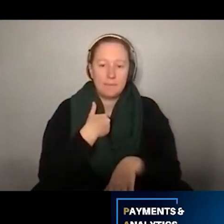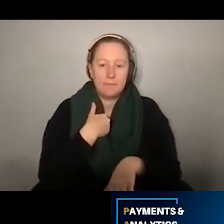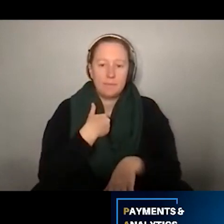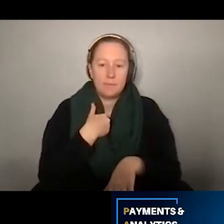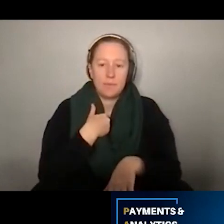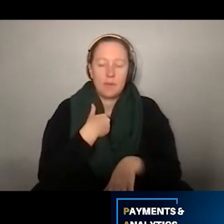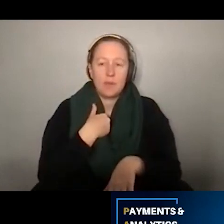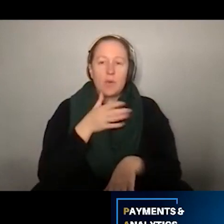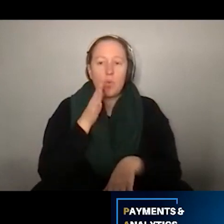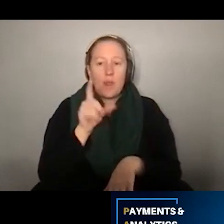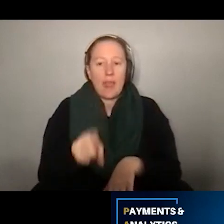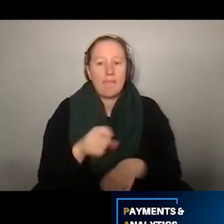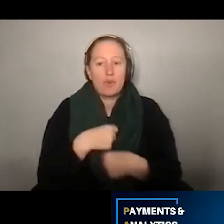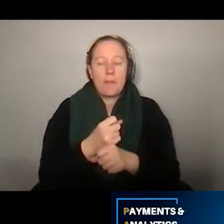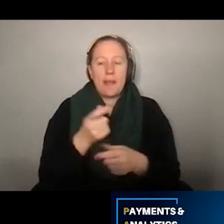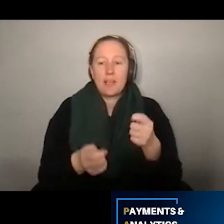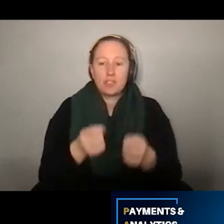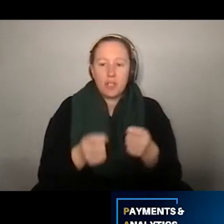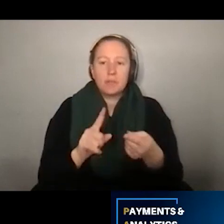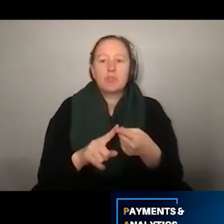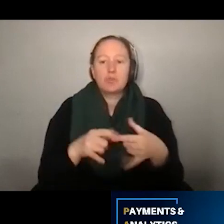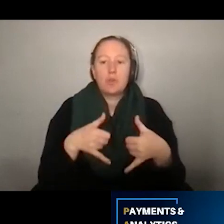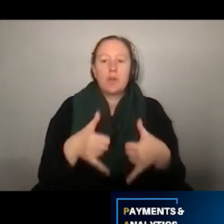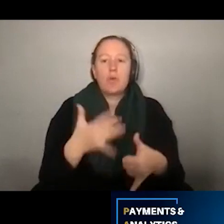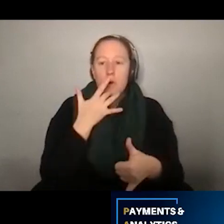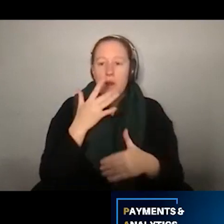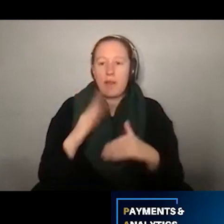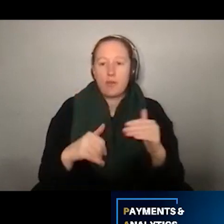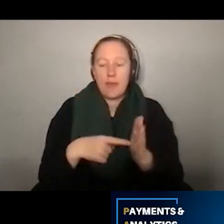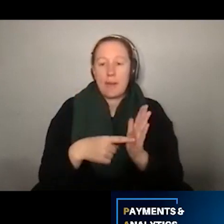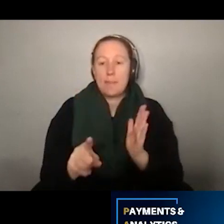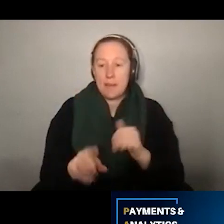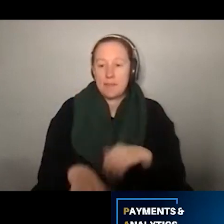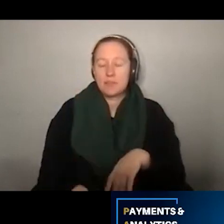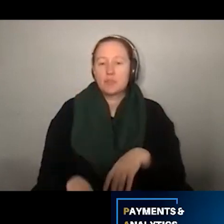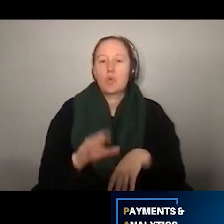make adjustments to the award instead of payments. When you actually go in,